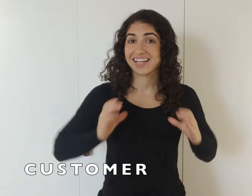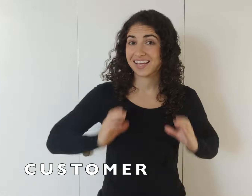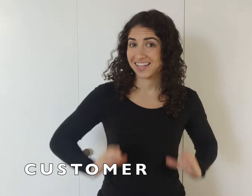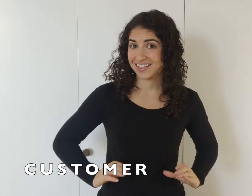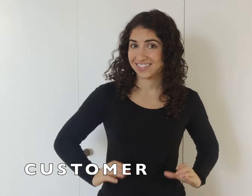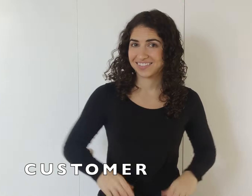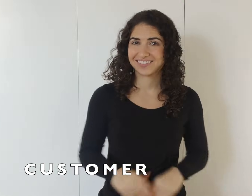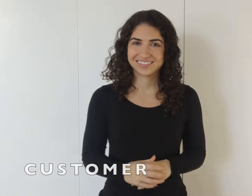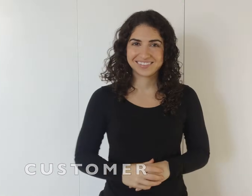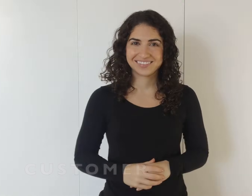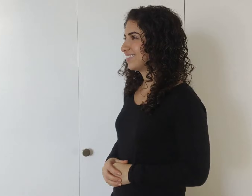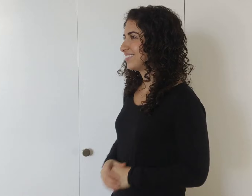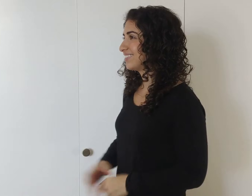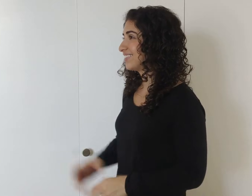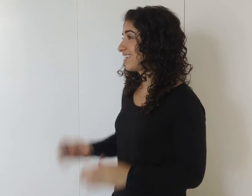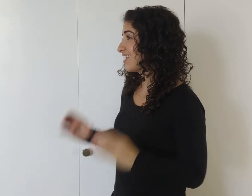CUSTOMER